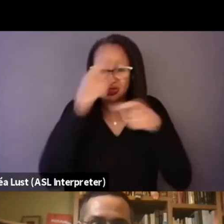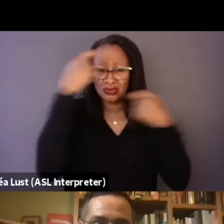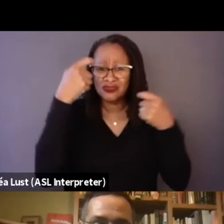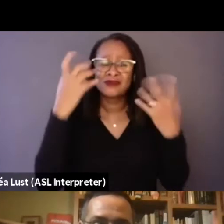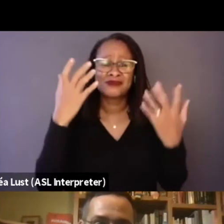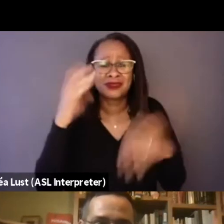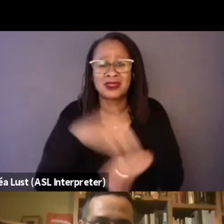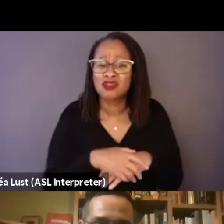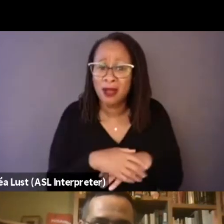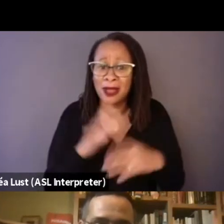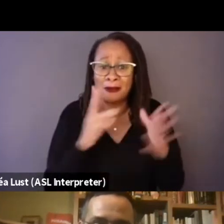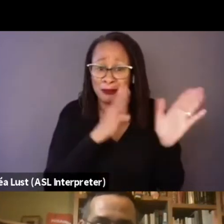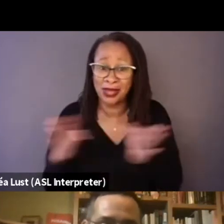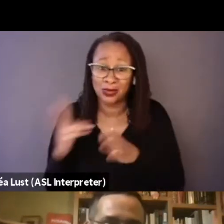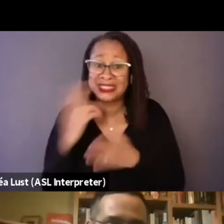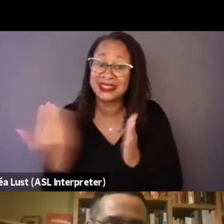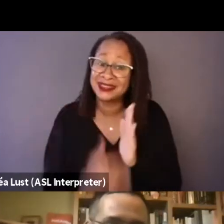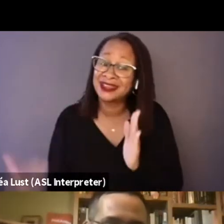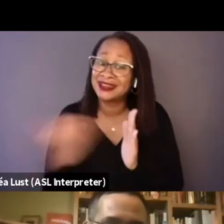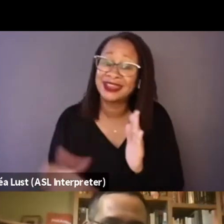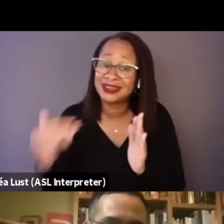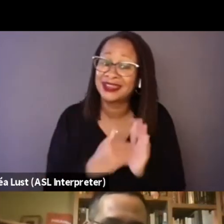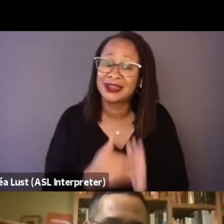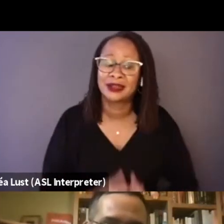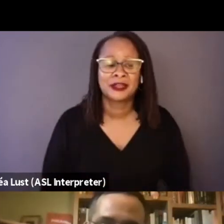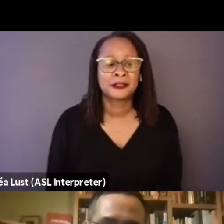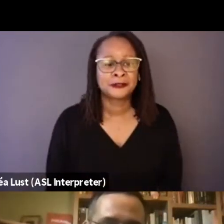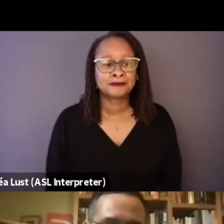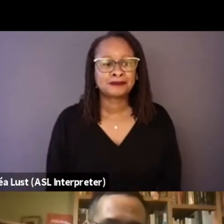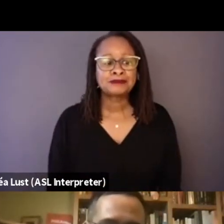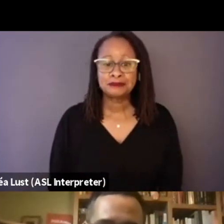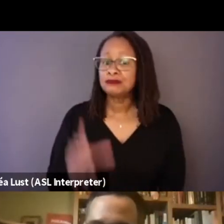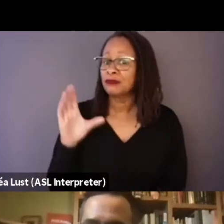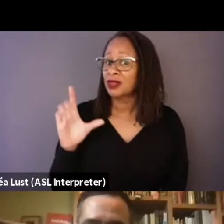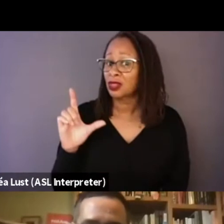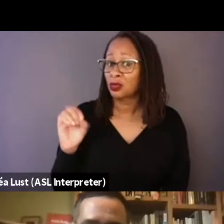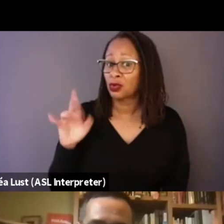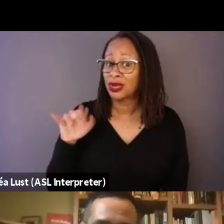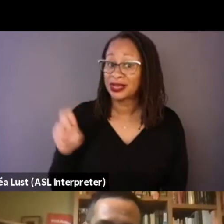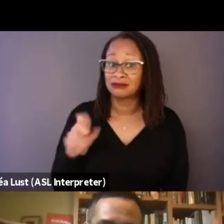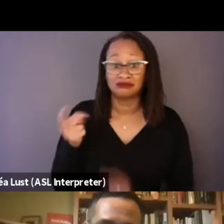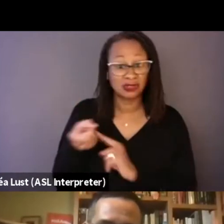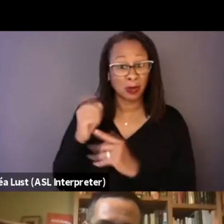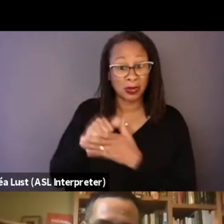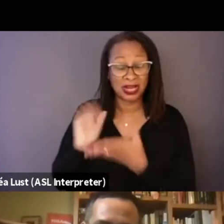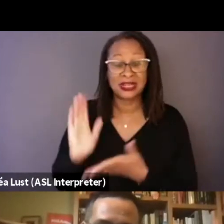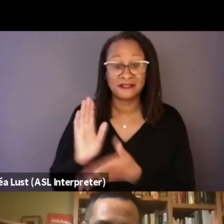And there's a moment too, in the film, where you're in the refugee camp